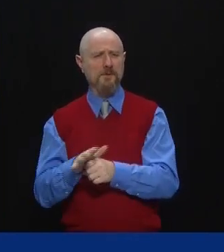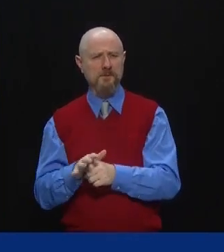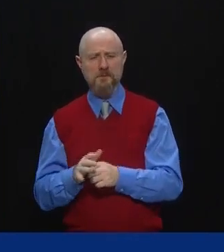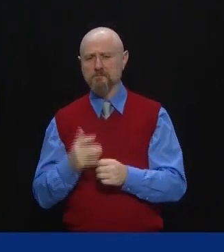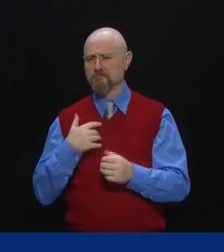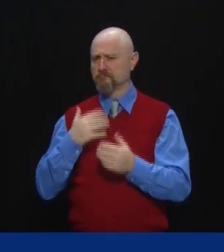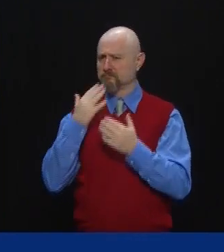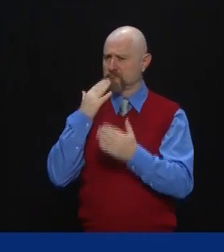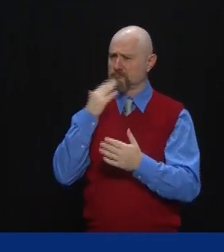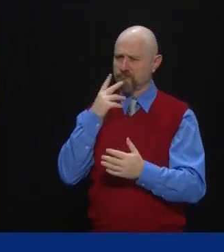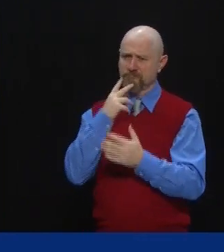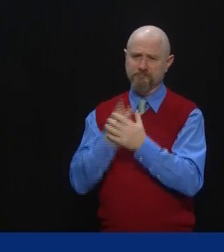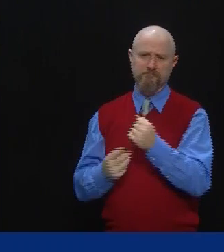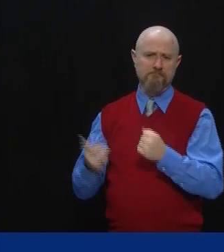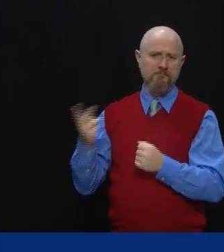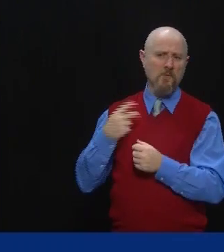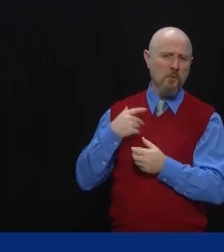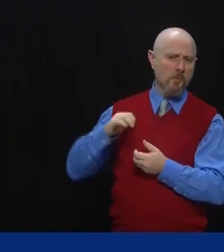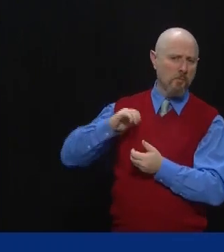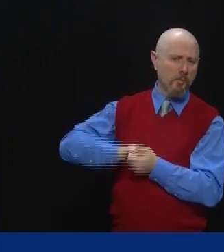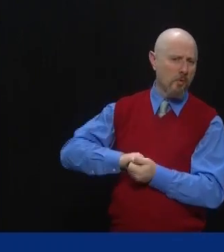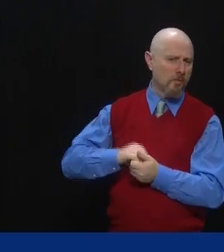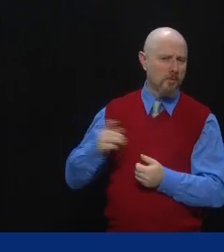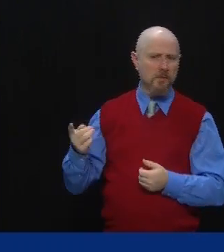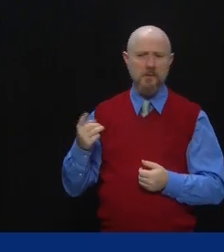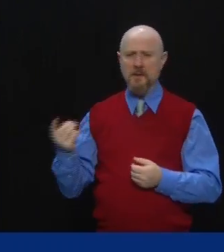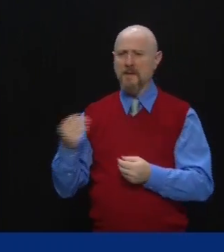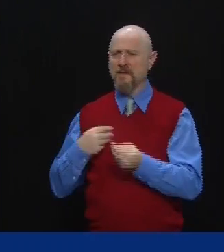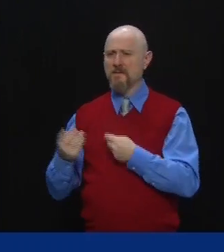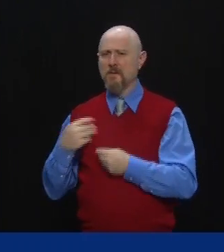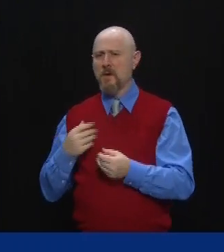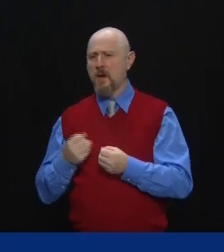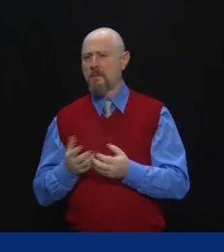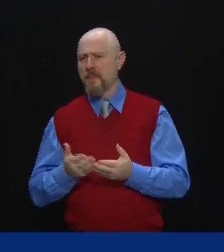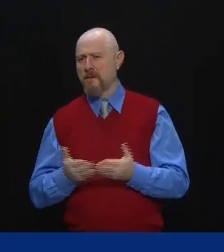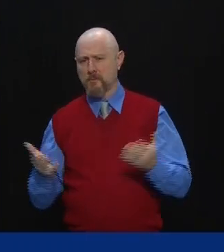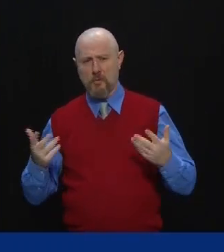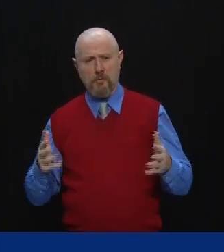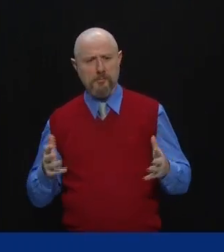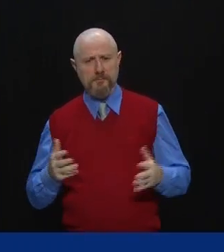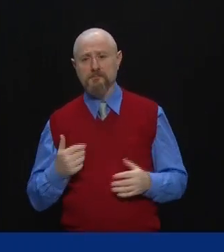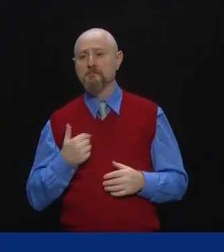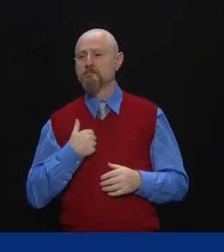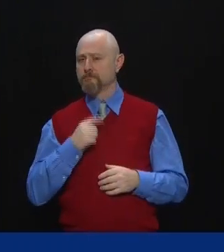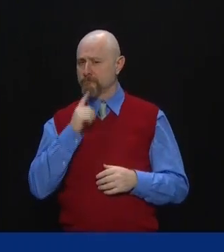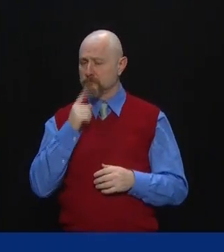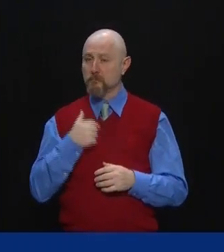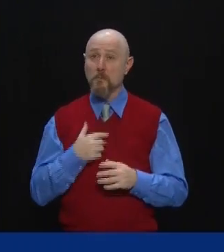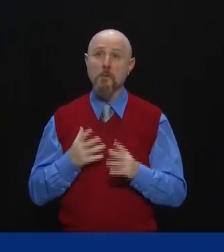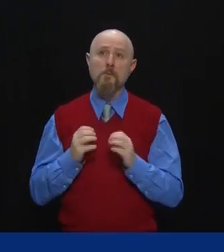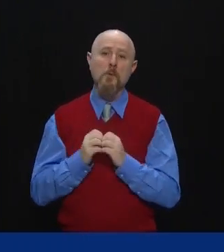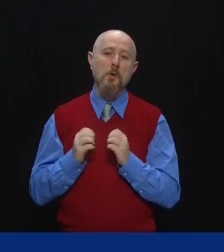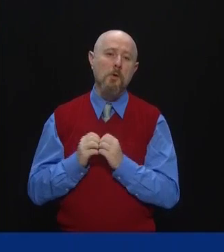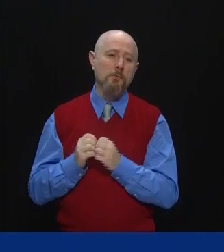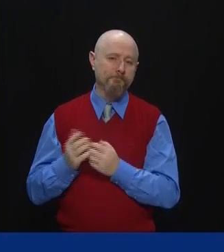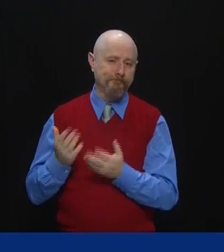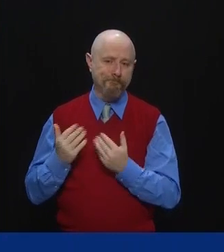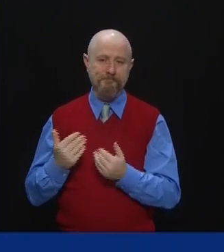THE HIP WITH PRESIDENT BIDEN IN TERMS OF MANAGING HIS COVID RESPONSE AND I THANKED THEM FOR THE PARTNERSHIP AND DELIVERY OF SO MANY RESOURCES ALREADY AND OF